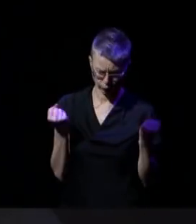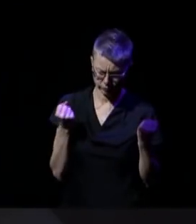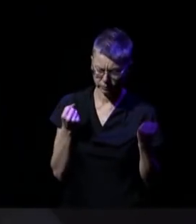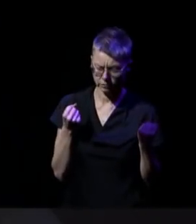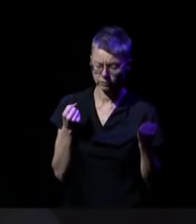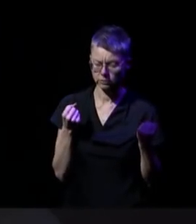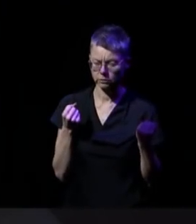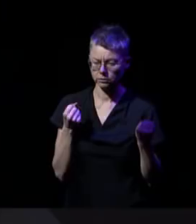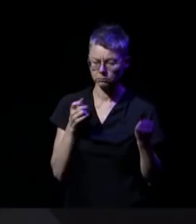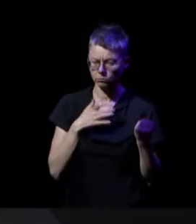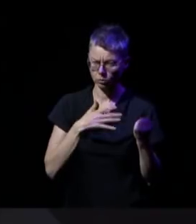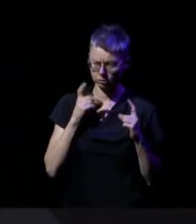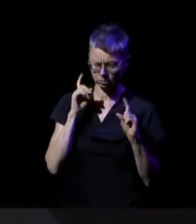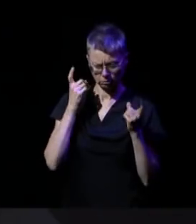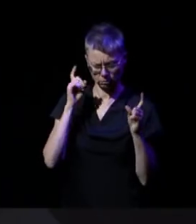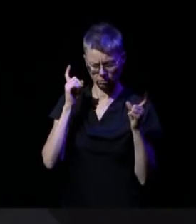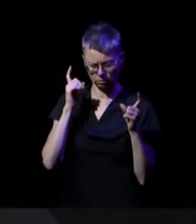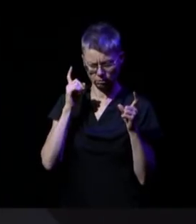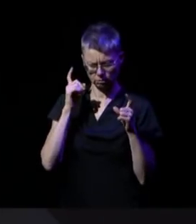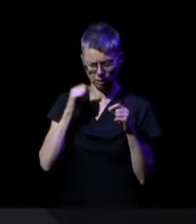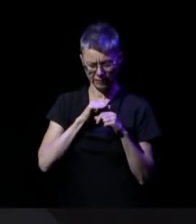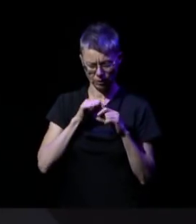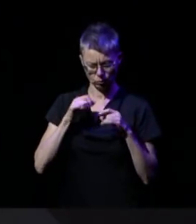more concerned about the direction of our country and the world.